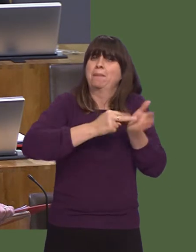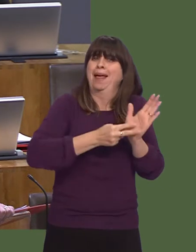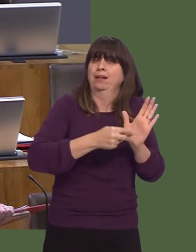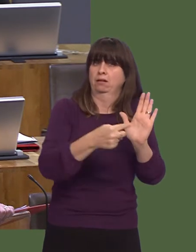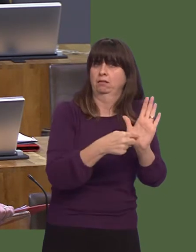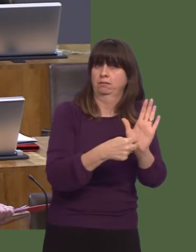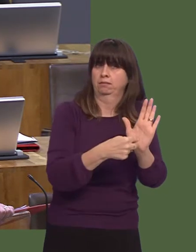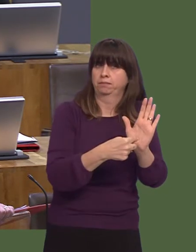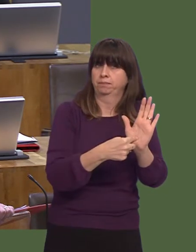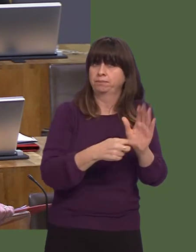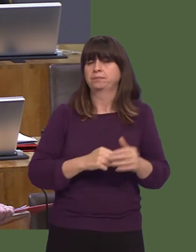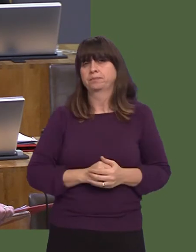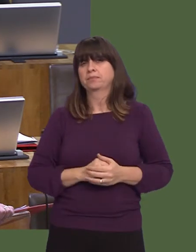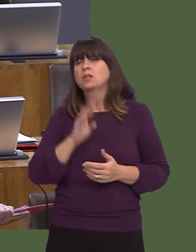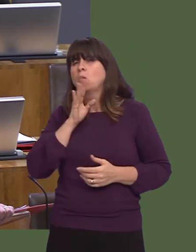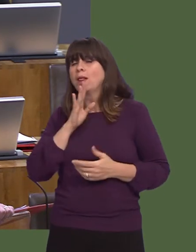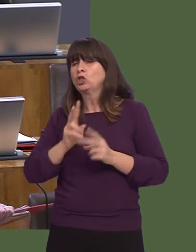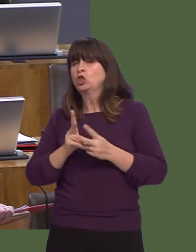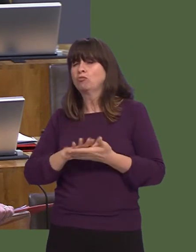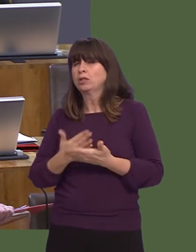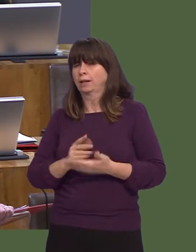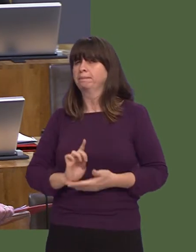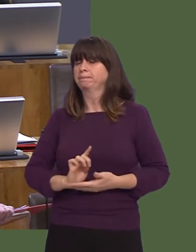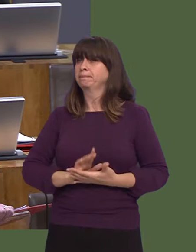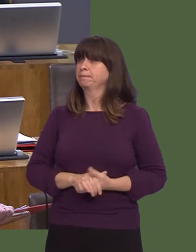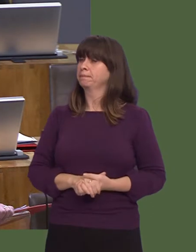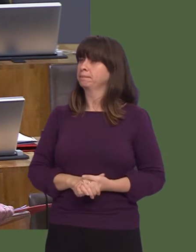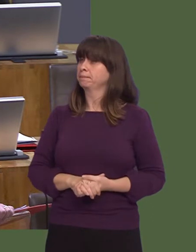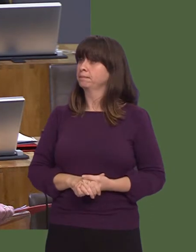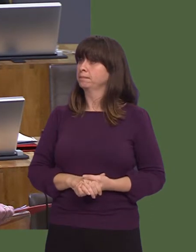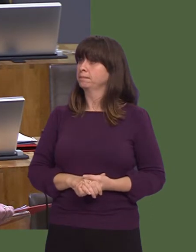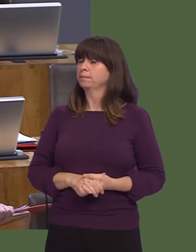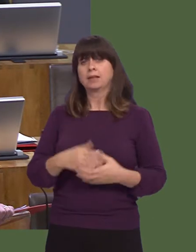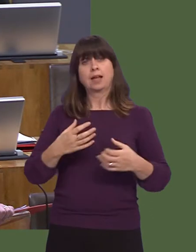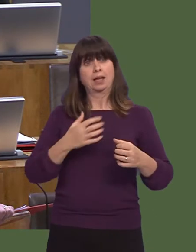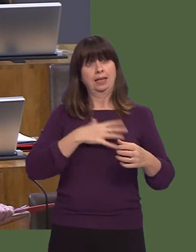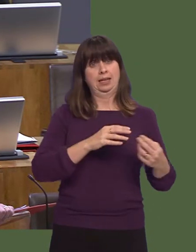ei hunan yn cael ei ystyried hefyd gan grwp gweithredu er mwyn sicrhau bod y cynllun yn